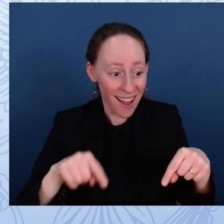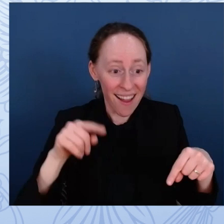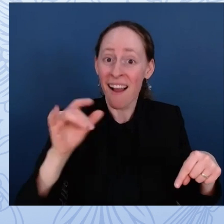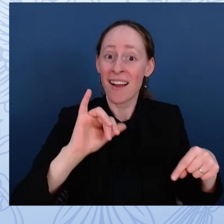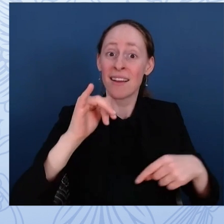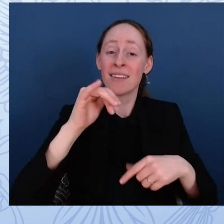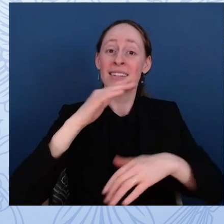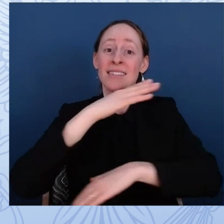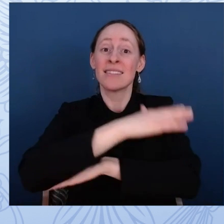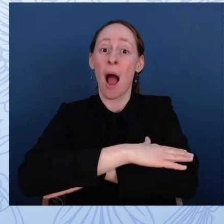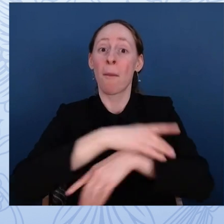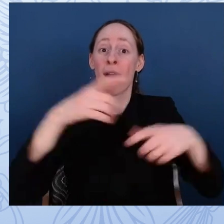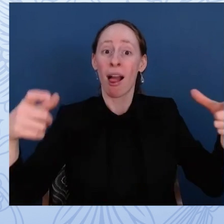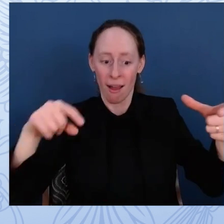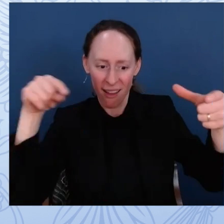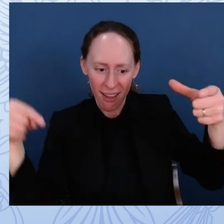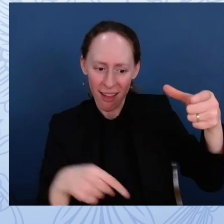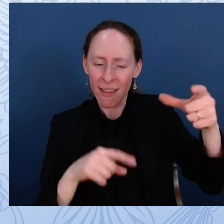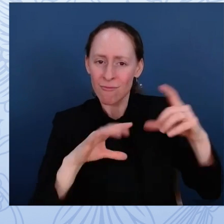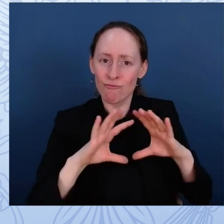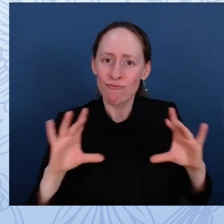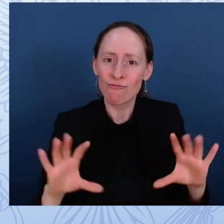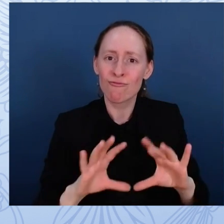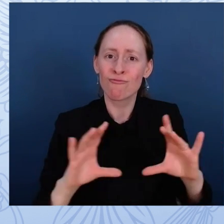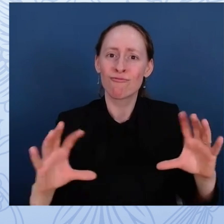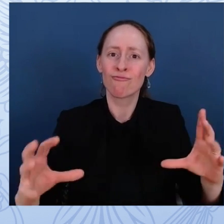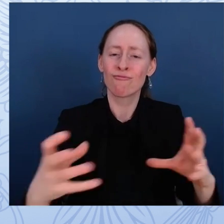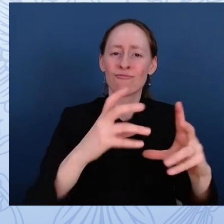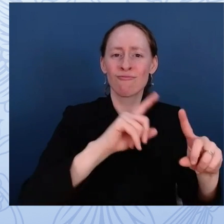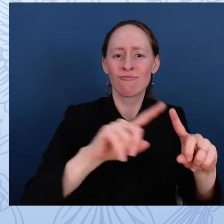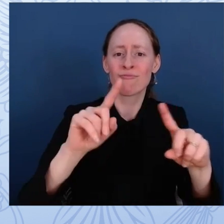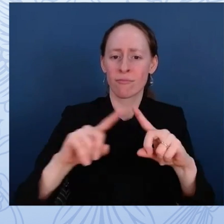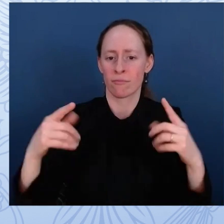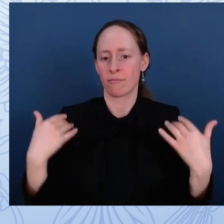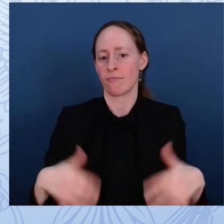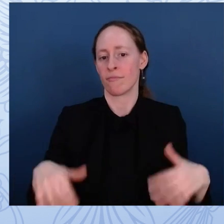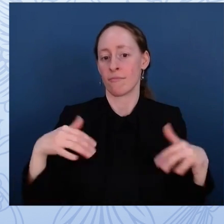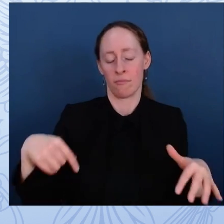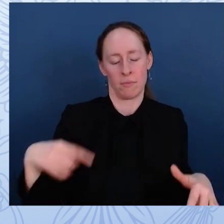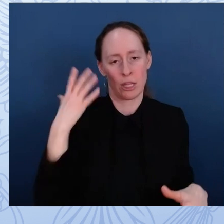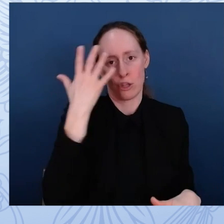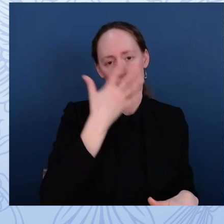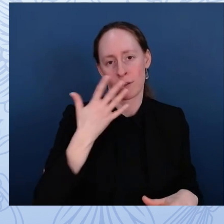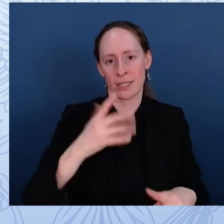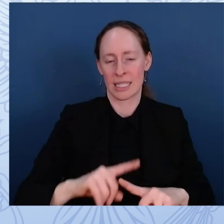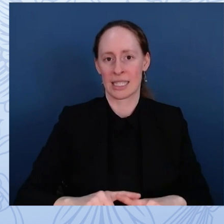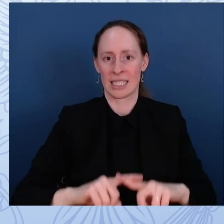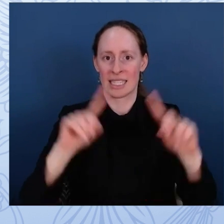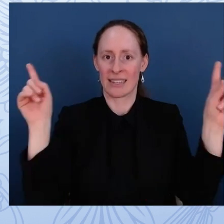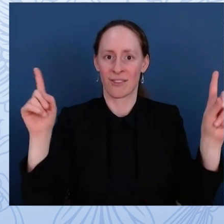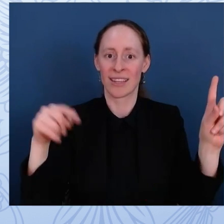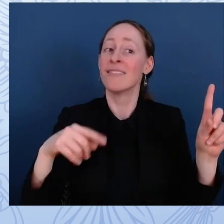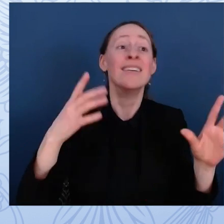just transforms the hall into a river of spring blossoms. Swimming through the water are koi,